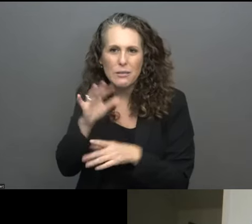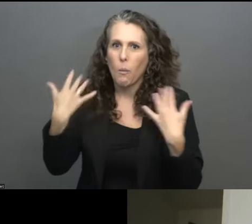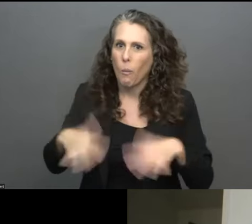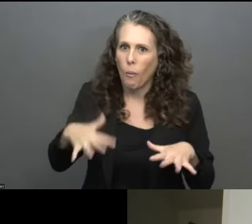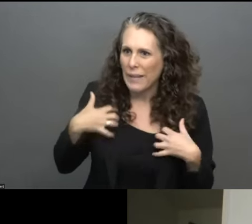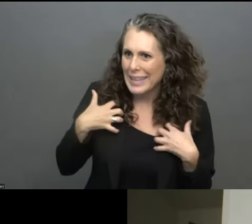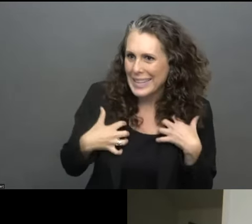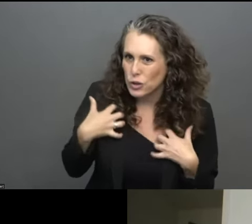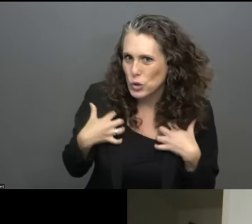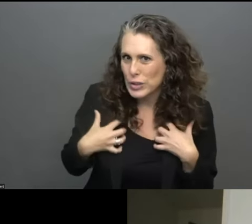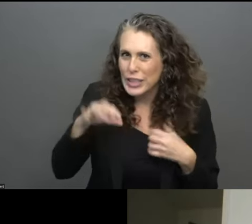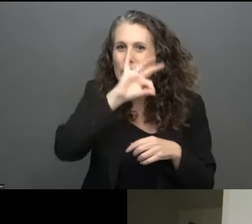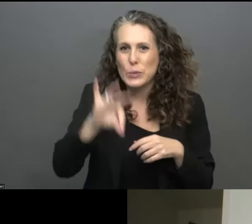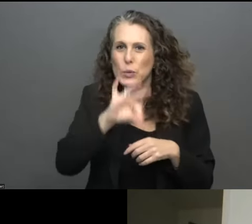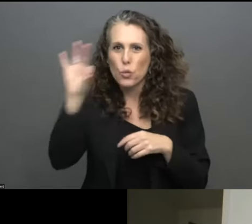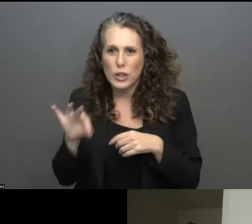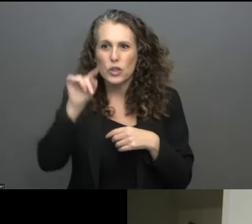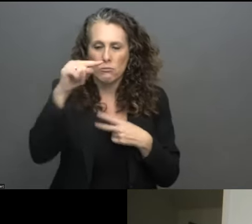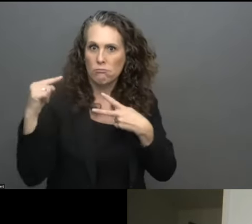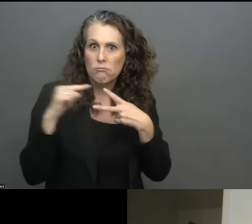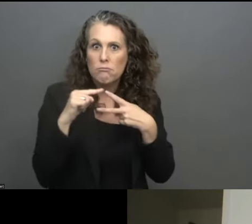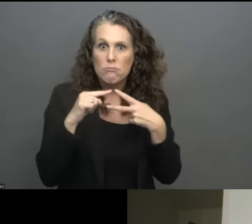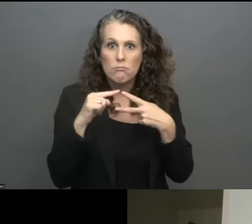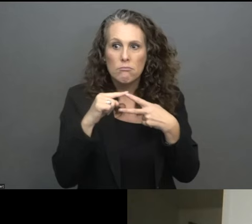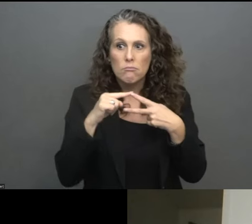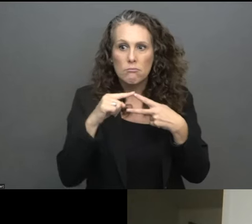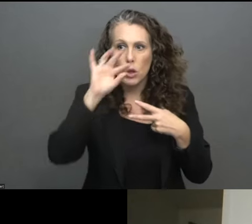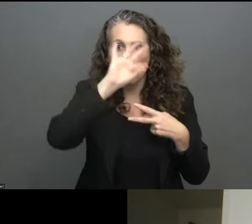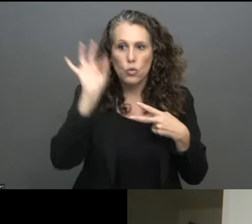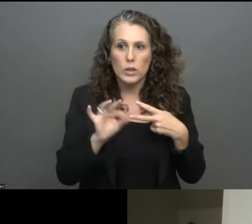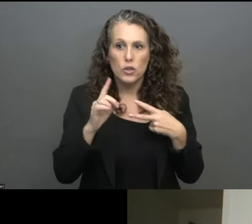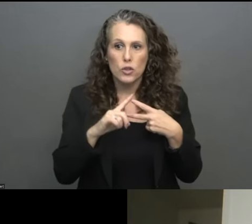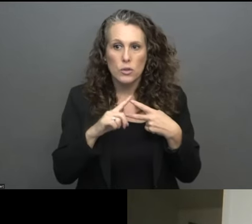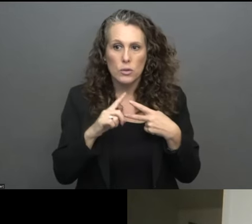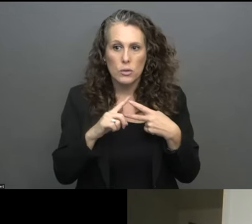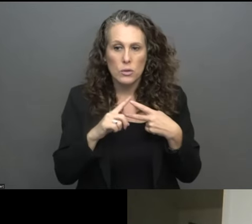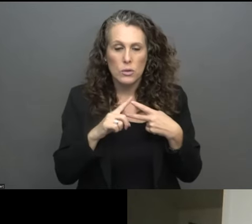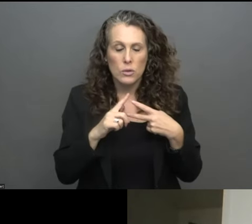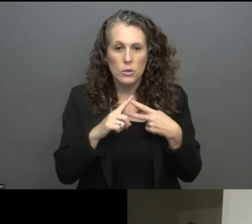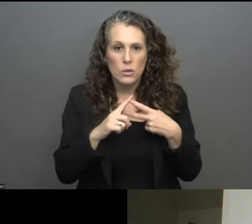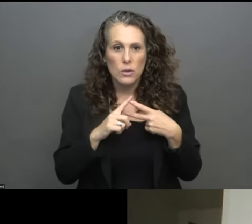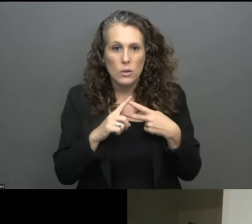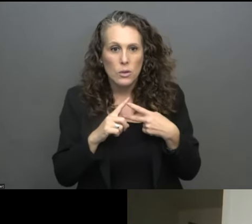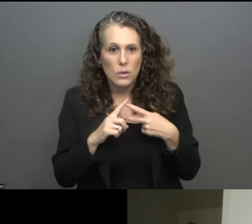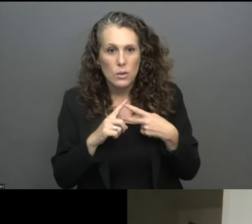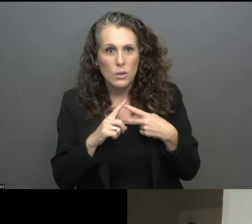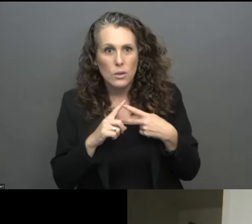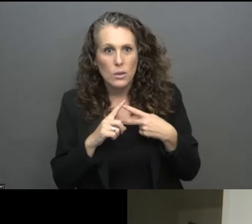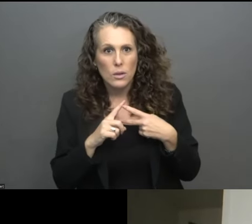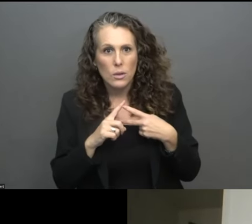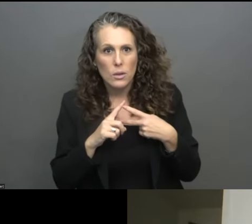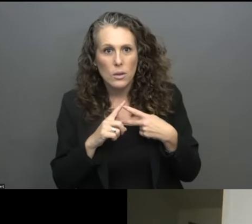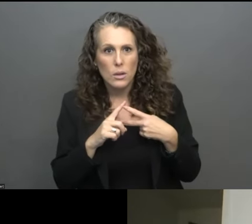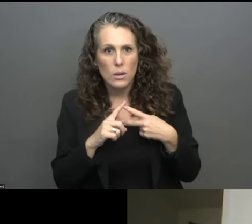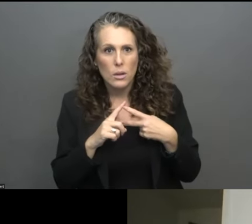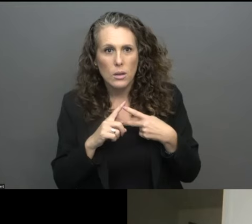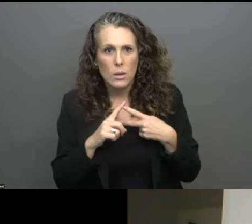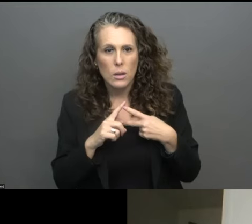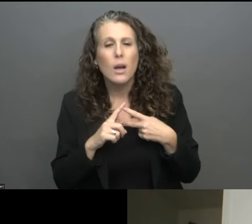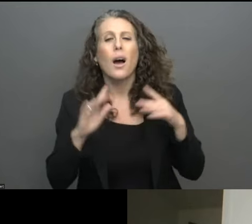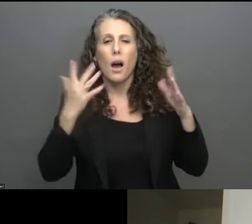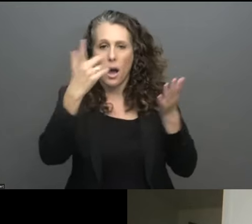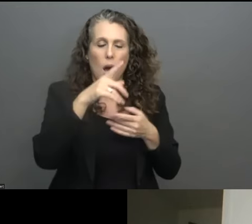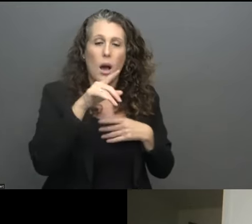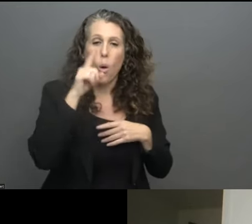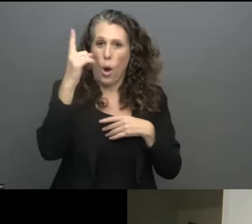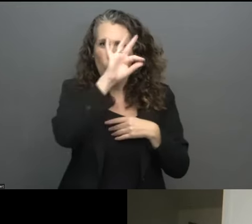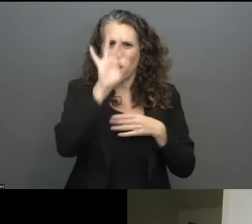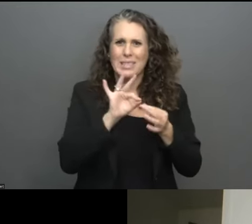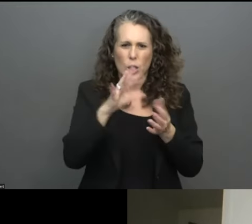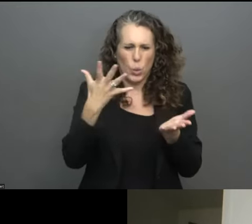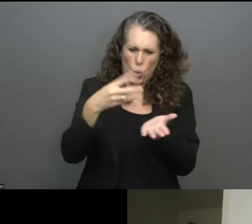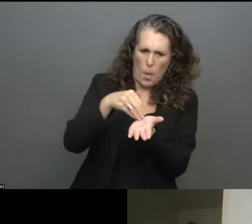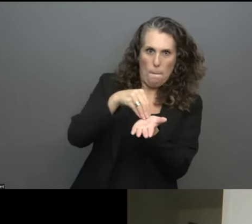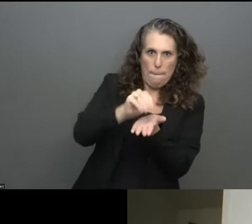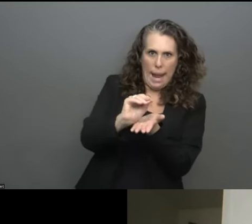Keystone the Keystone for and terrorism. Not de ma luck is Joe